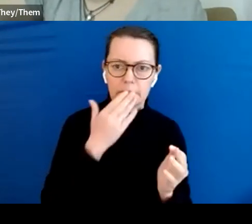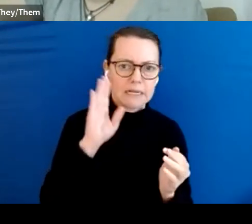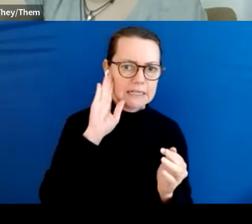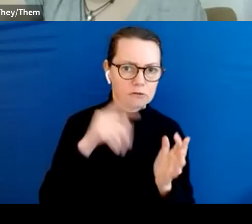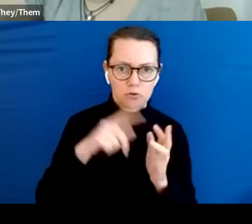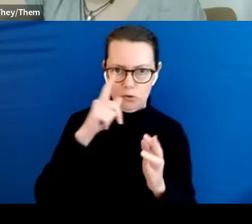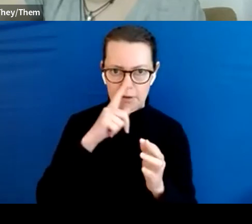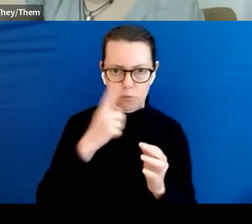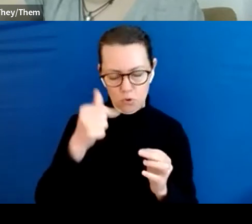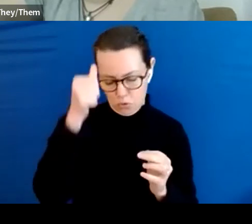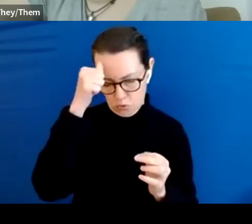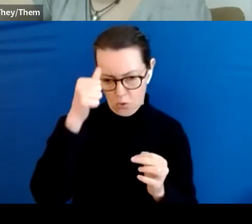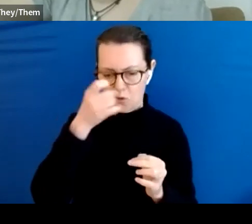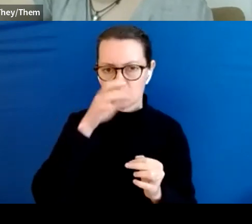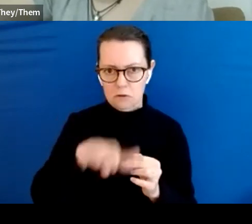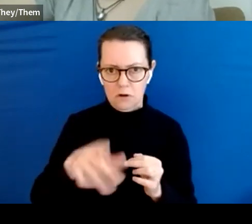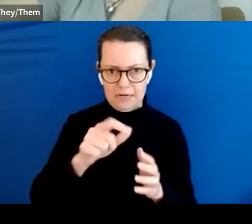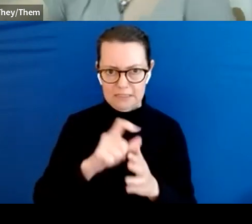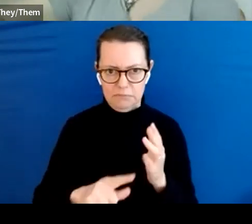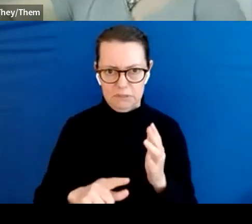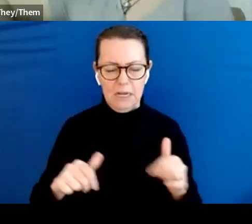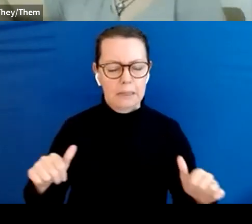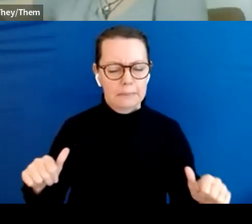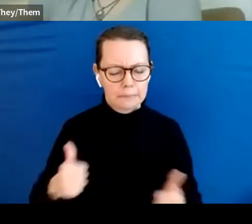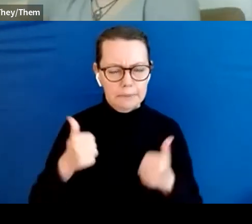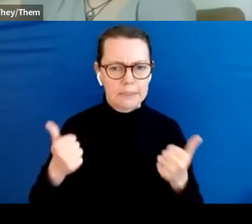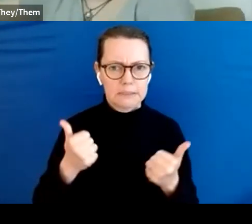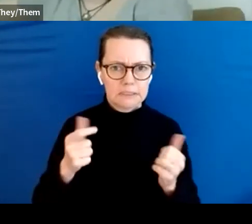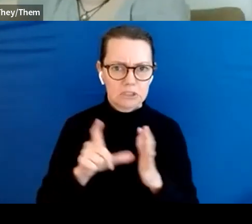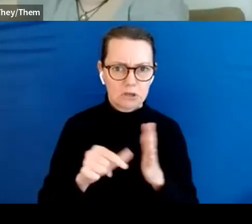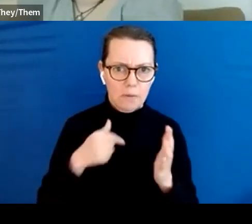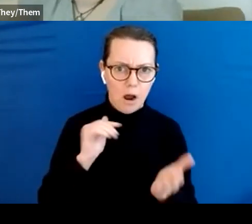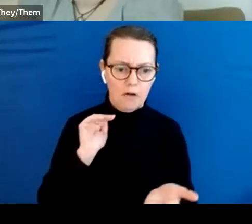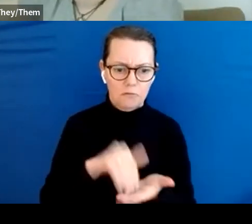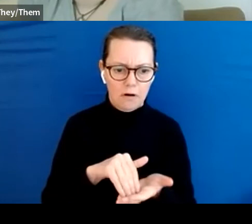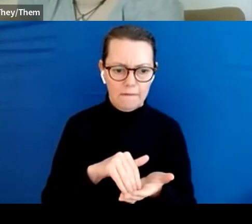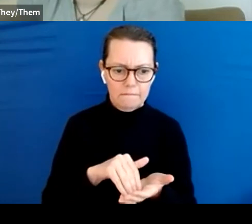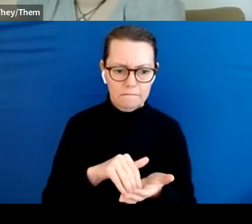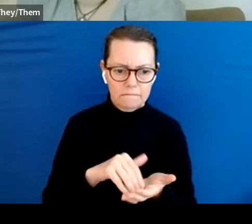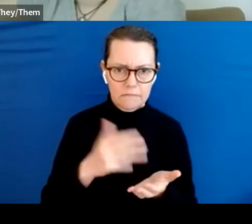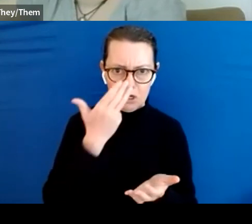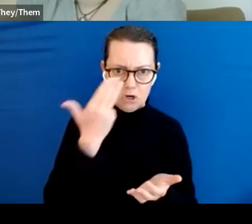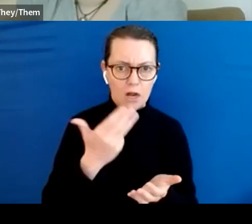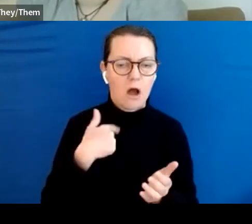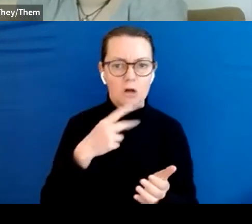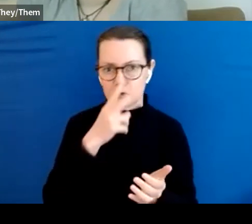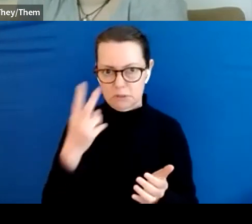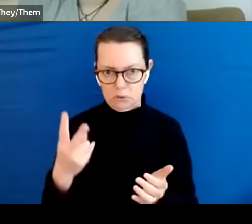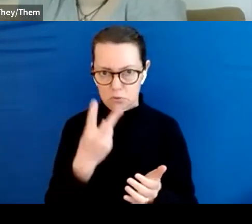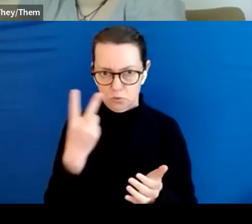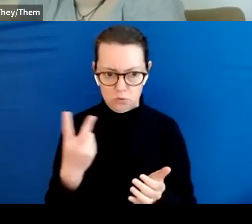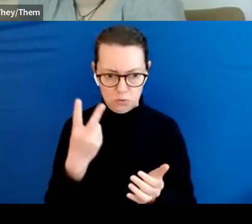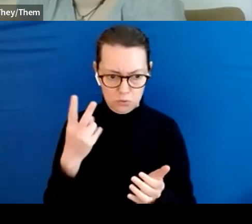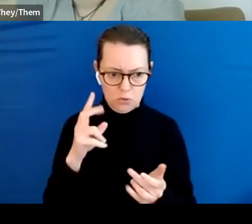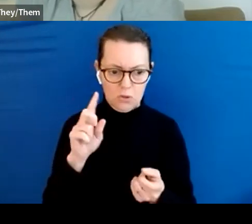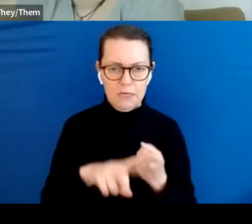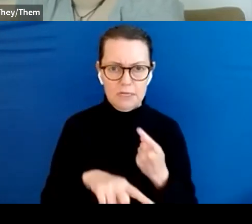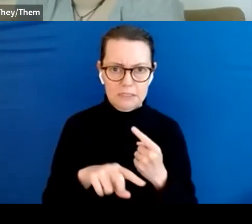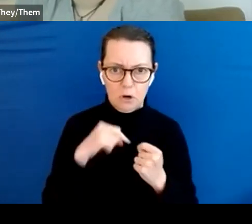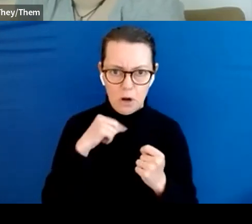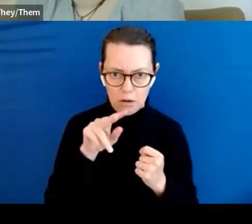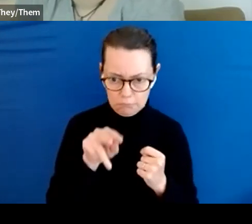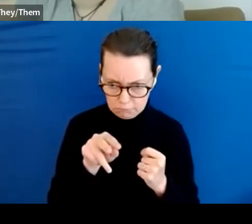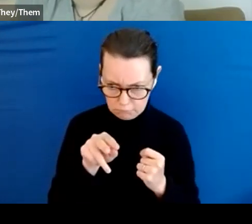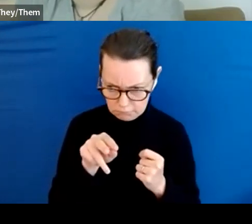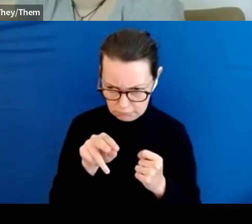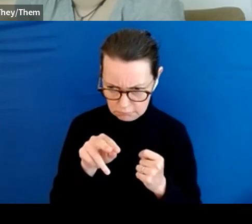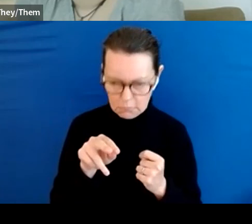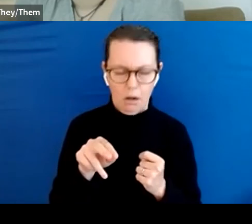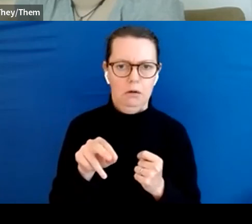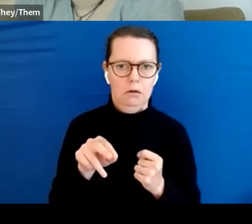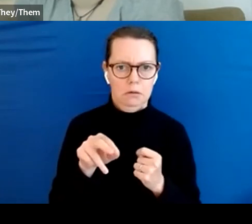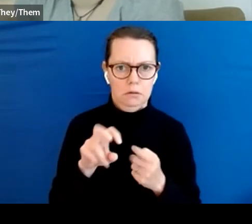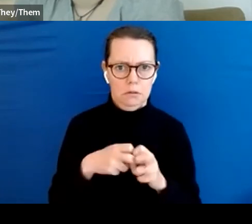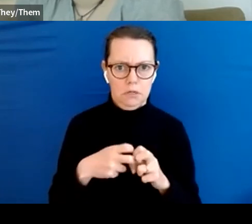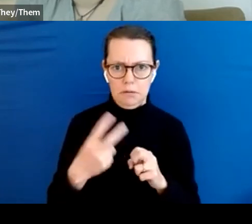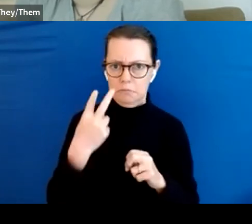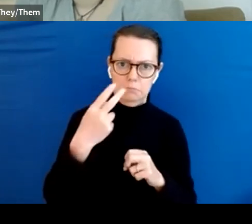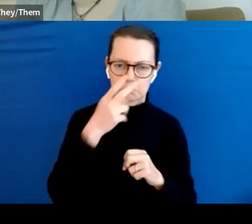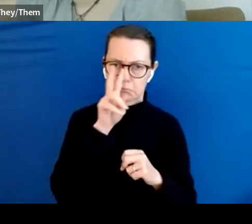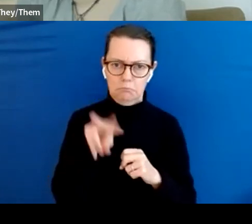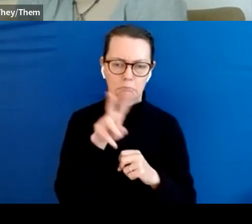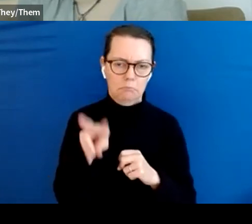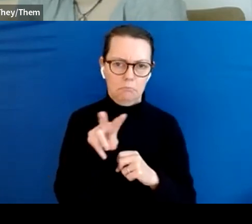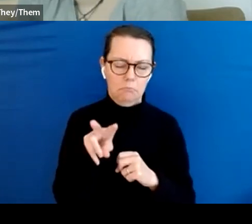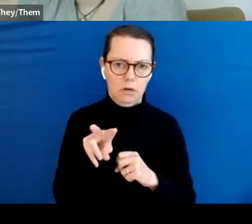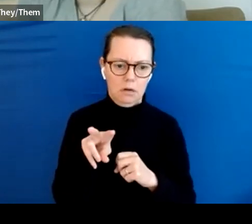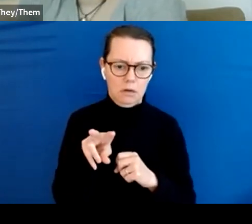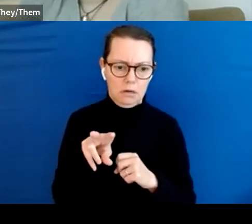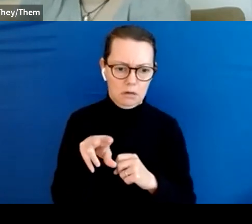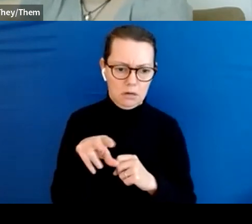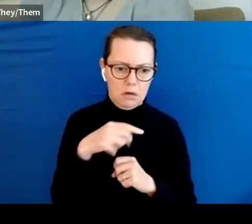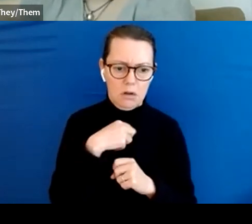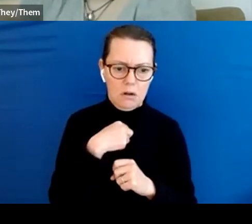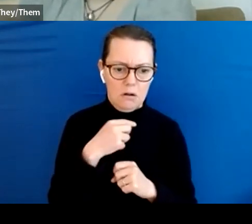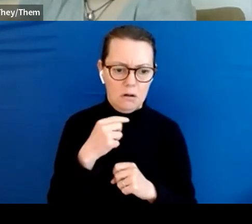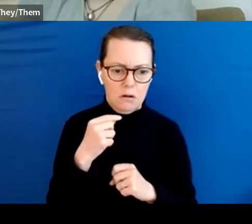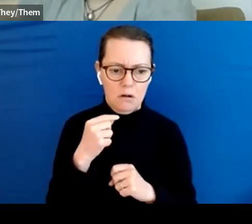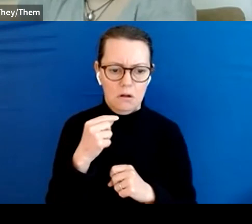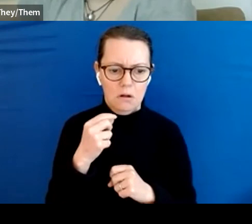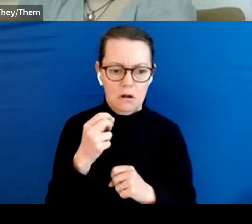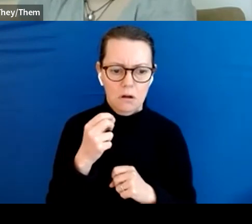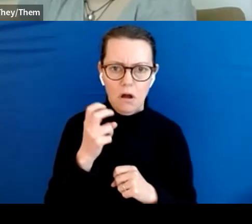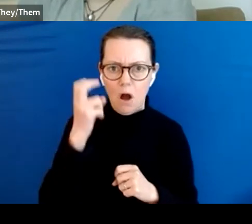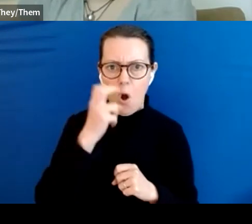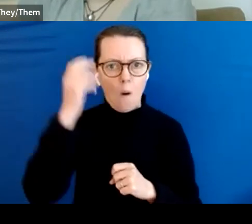Please listen to people that know the disability, there are a lot of times I've come into this space at 19 I'm now 22, and I am still facing a lot of issues where because people say my age, and I am in a position that's predominantly made up for older